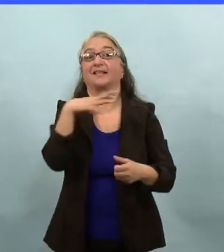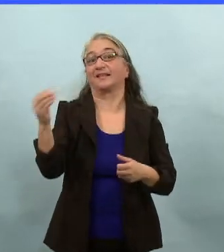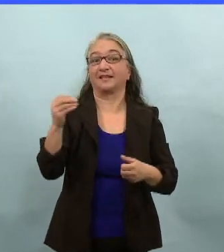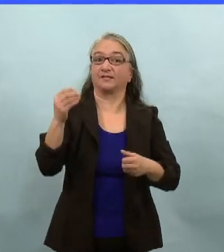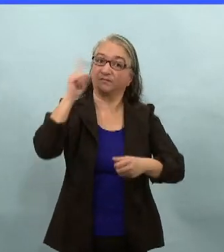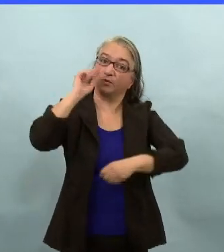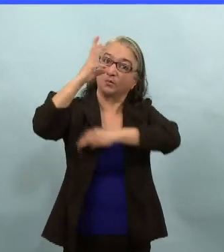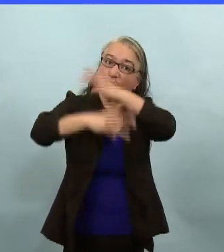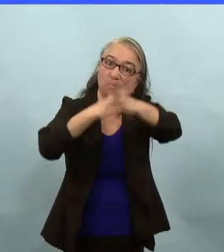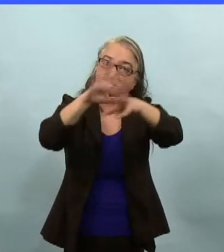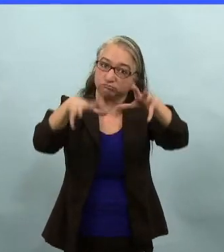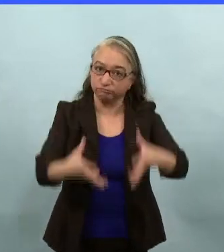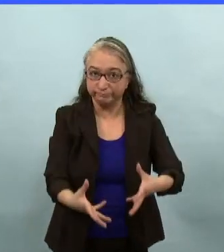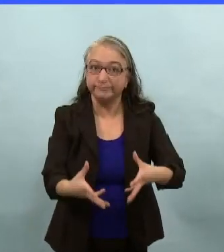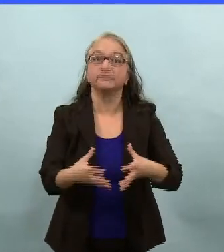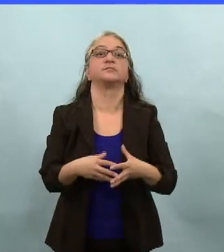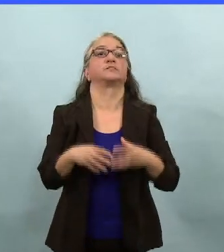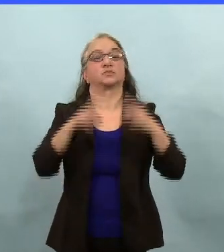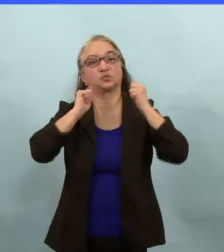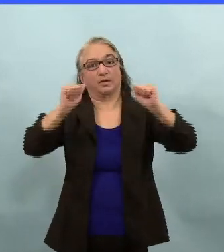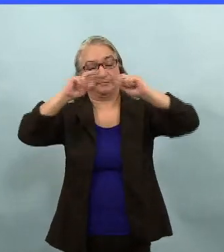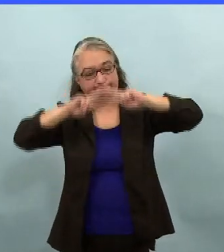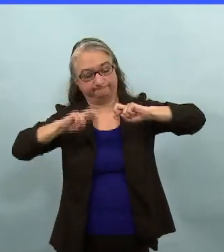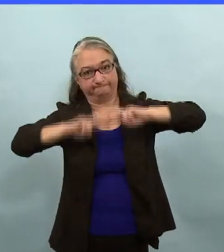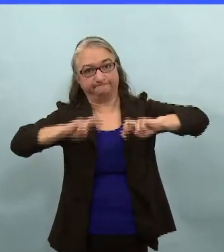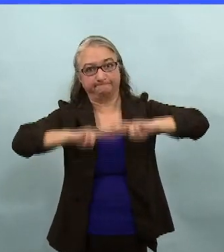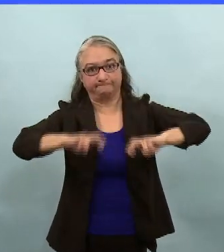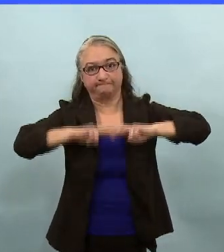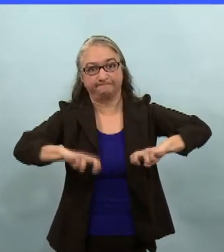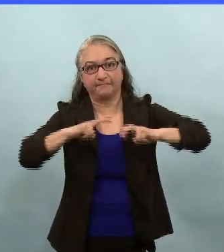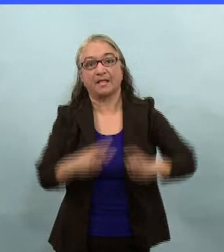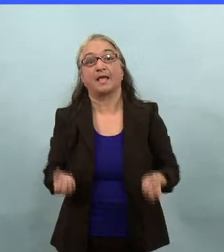thought of trying to get that information trying to get really precise information